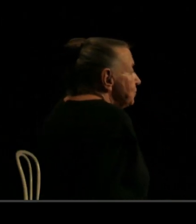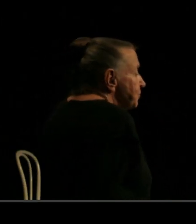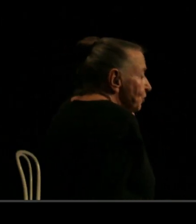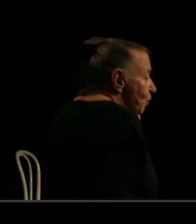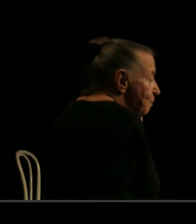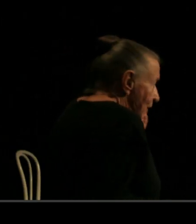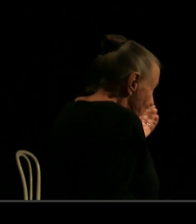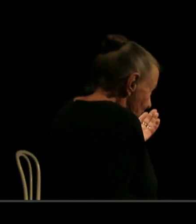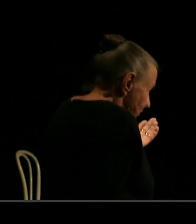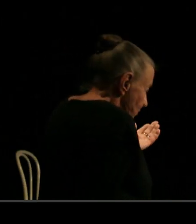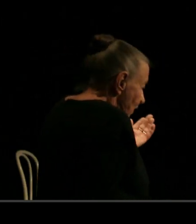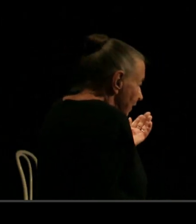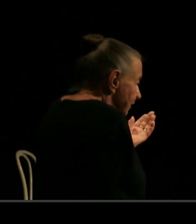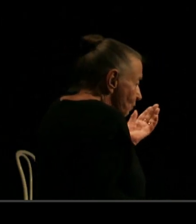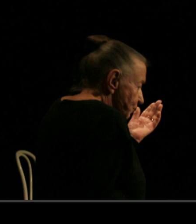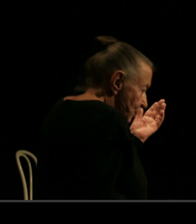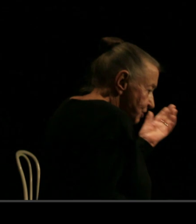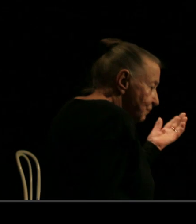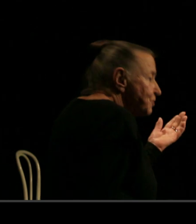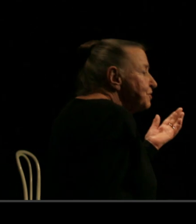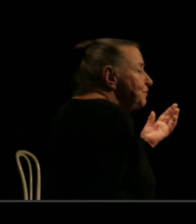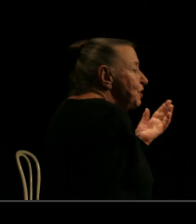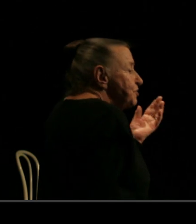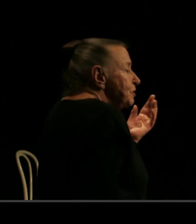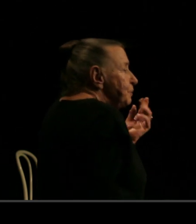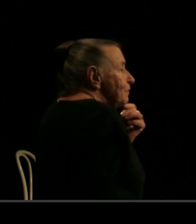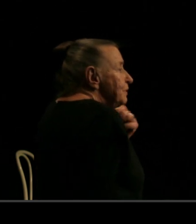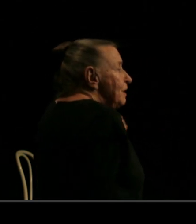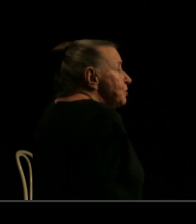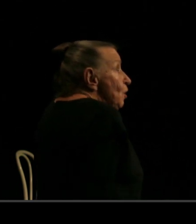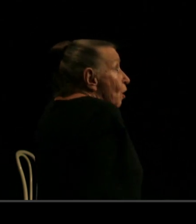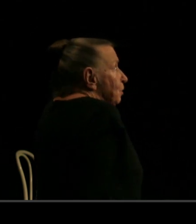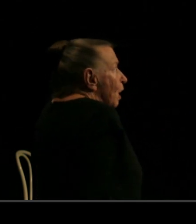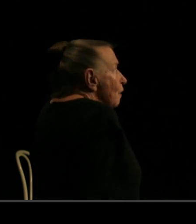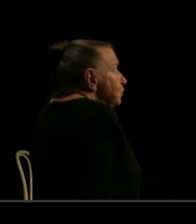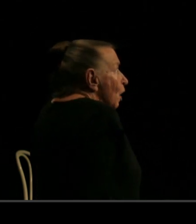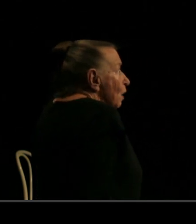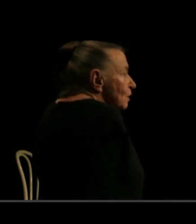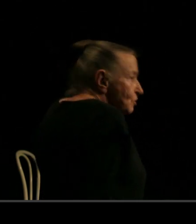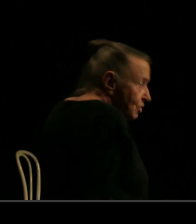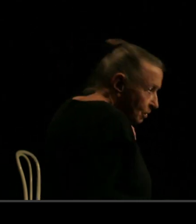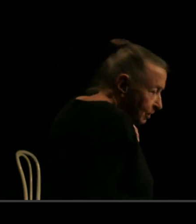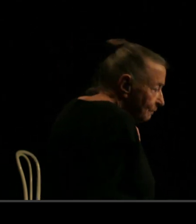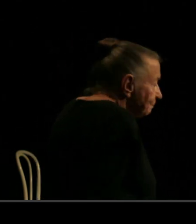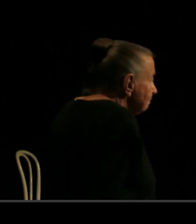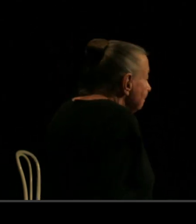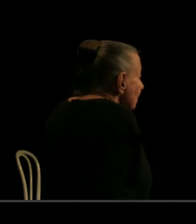Robak has talked of this, you're all aware?" "We are!" they said.